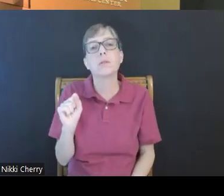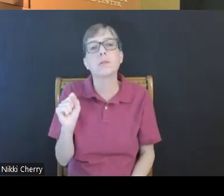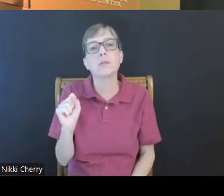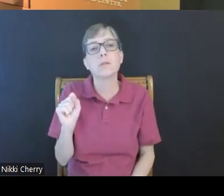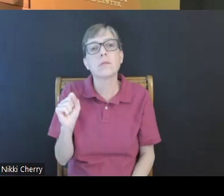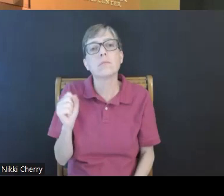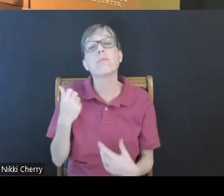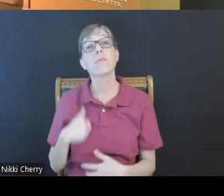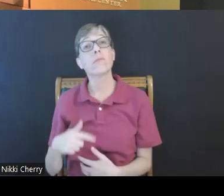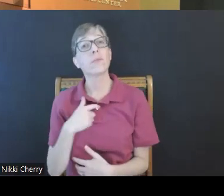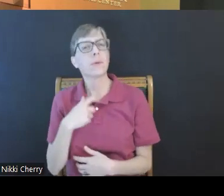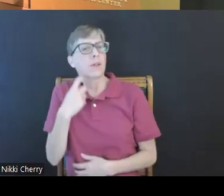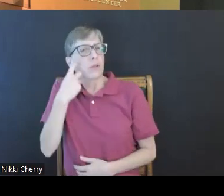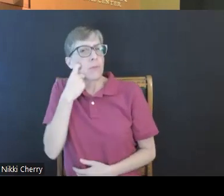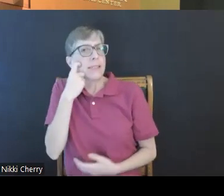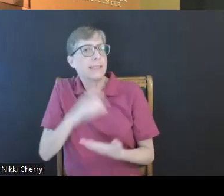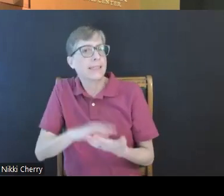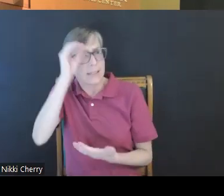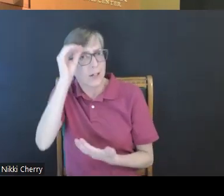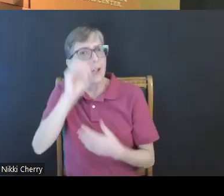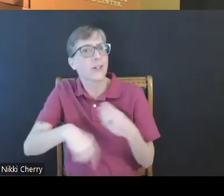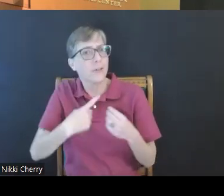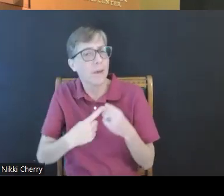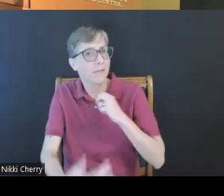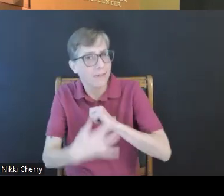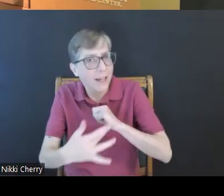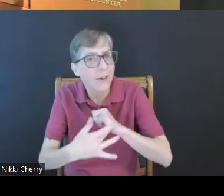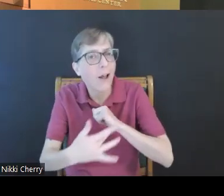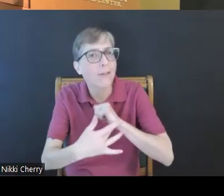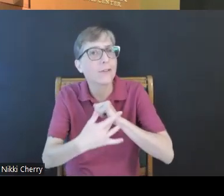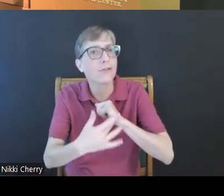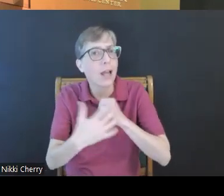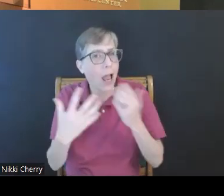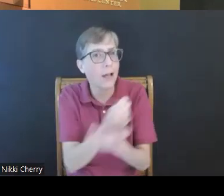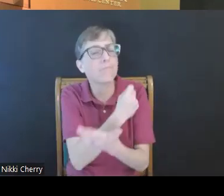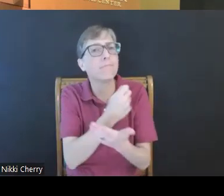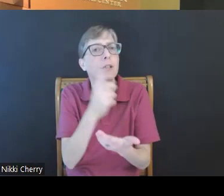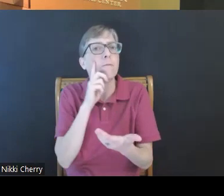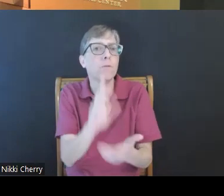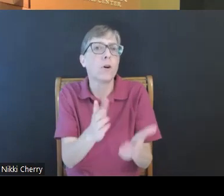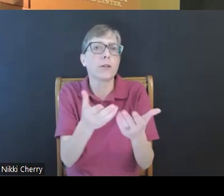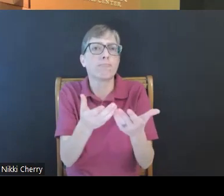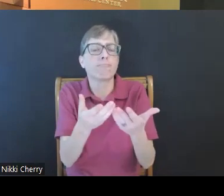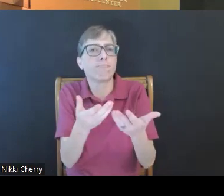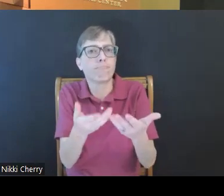you using technology to try to expand our reach uh I'm going to talk a bunch about collaborating